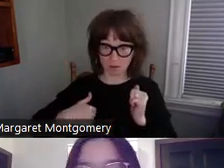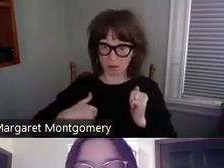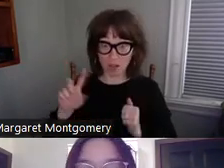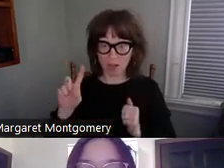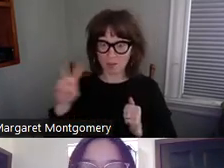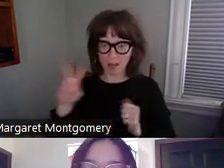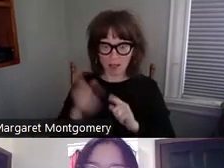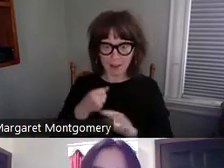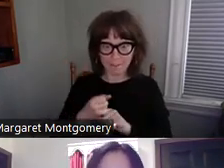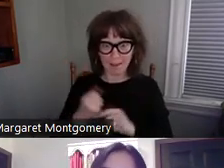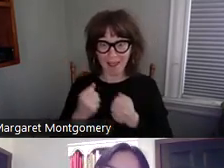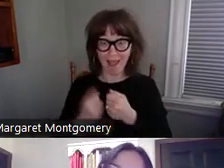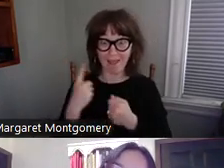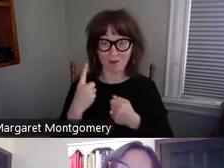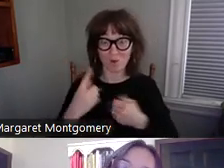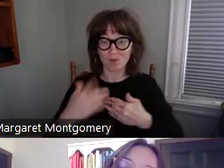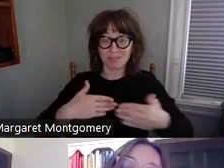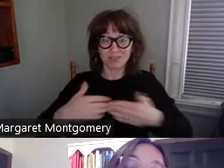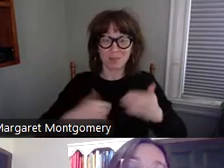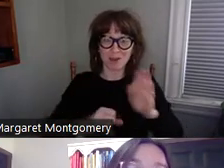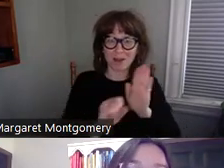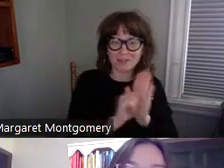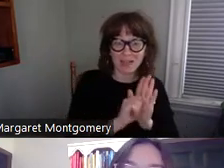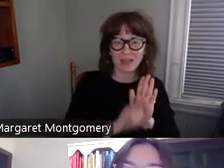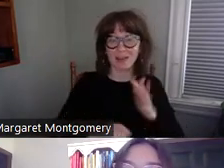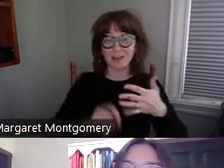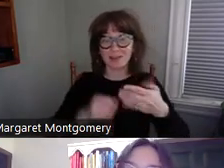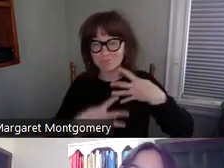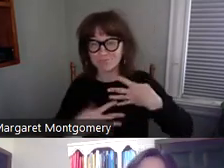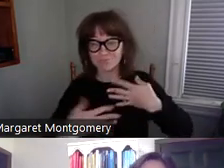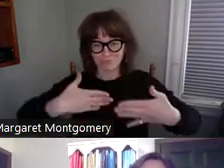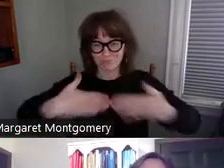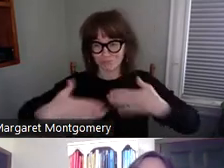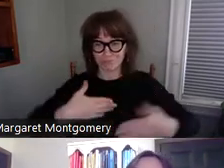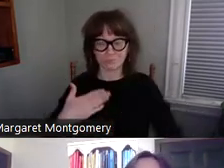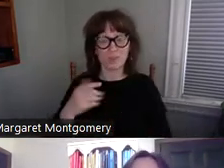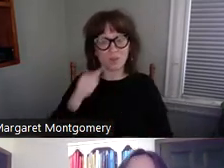regardless of their identities. 12:13:51 And the statistic that one in 3 homeless